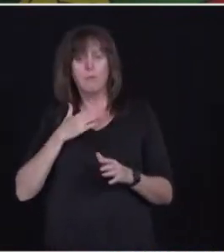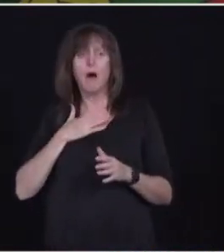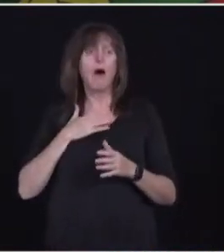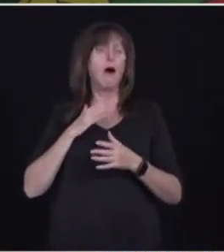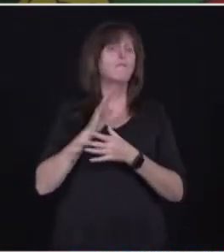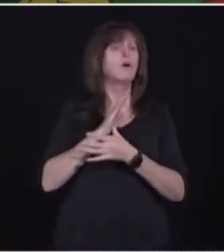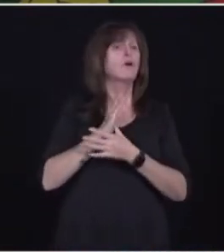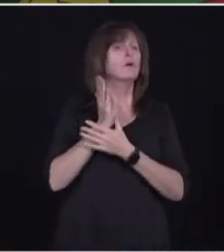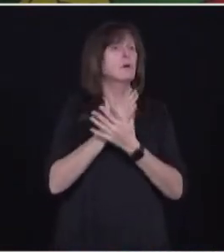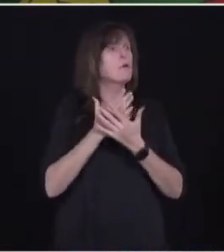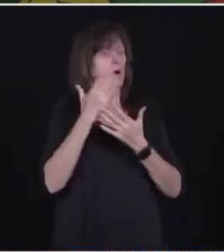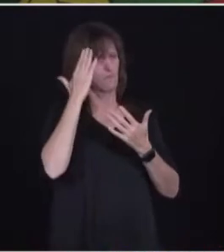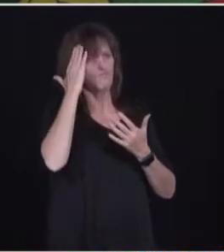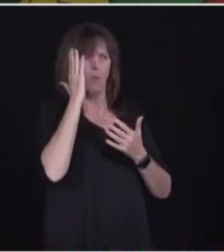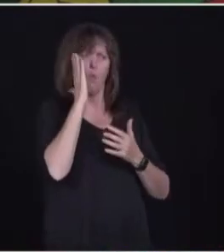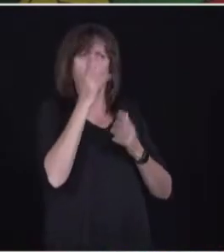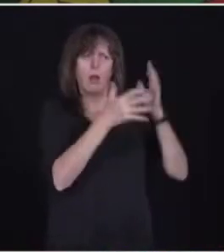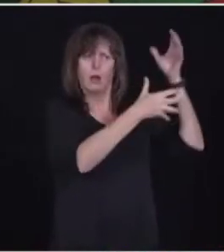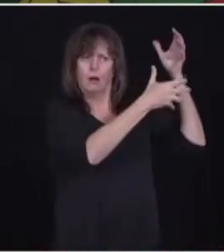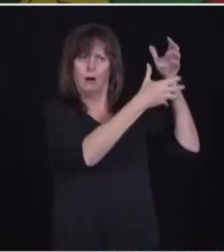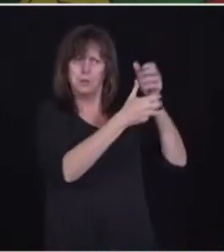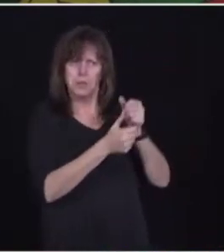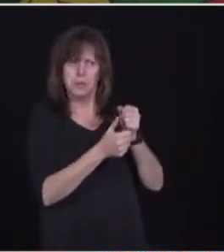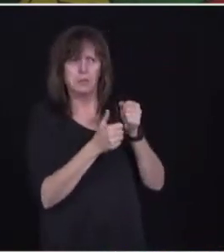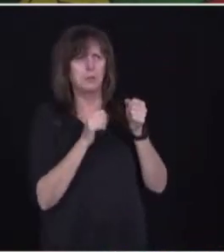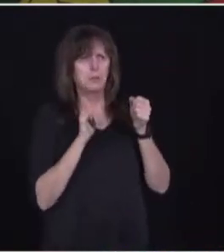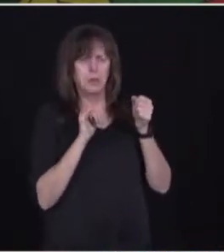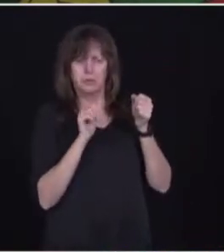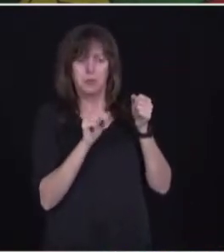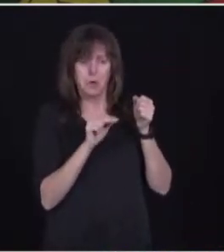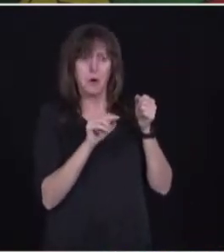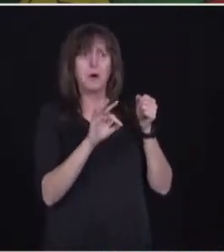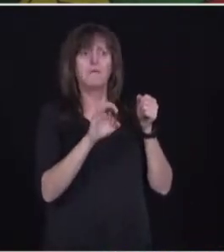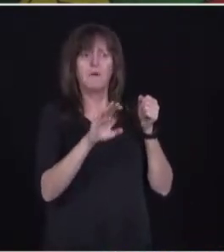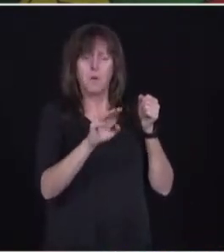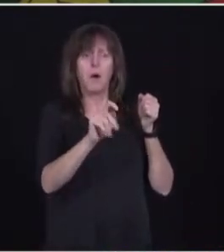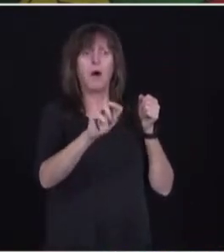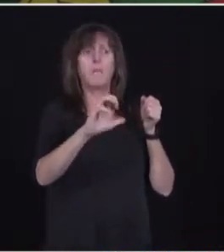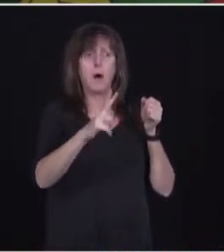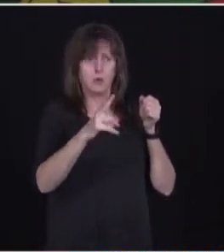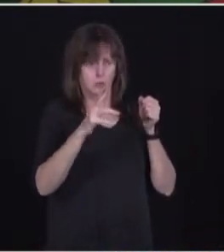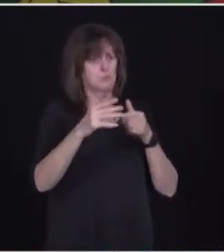things that are going to be right in front of you right away and our phase 1,